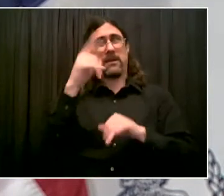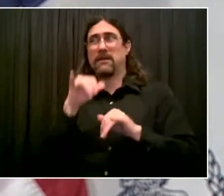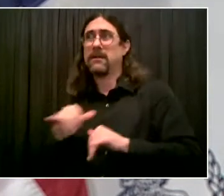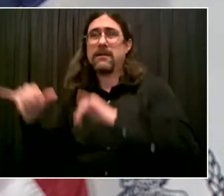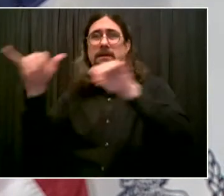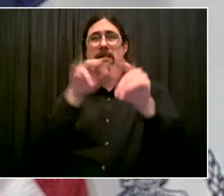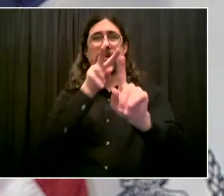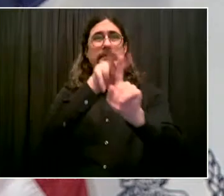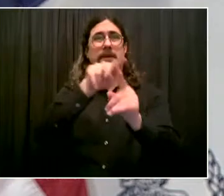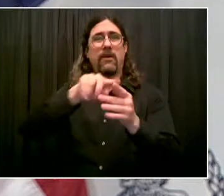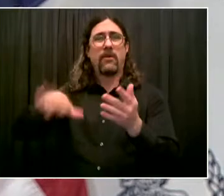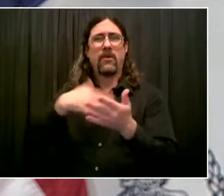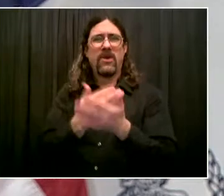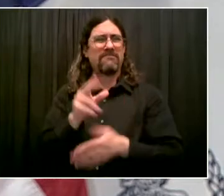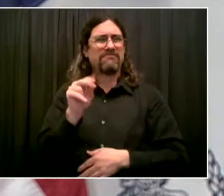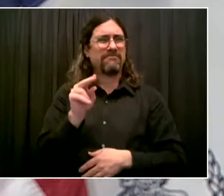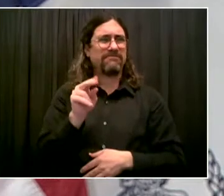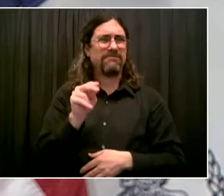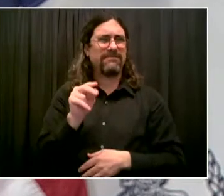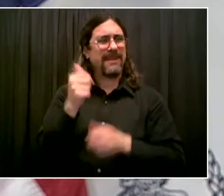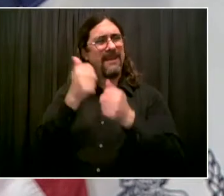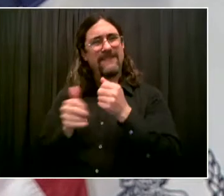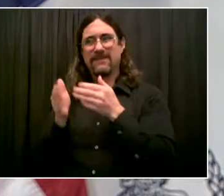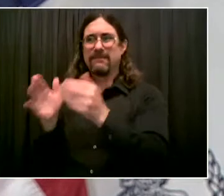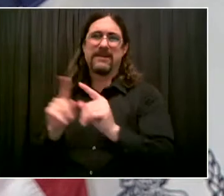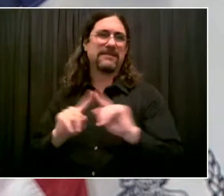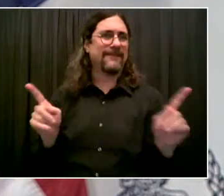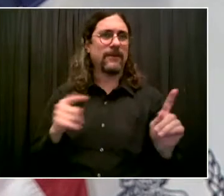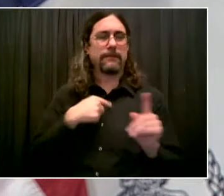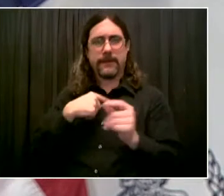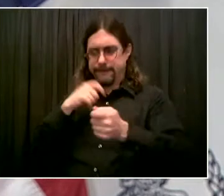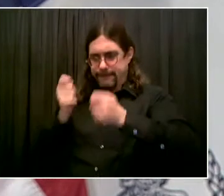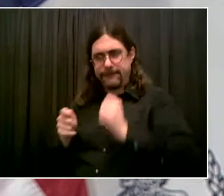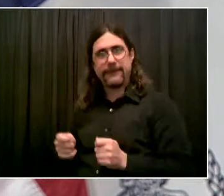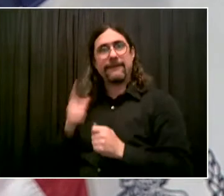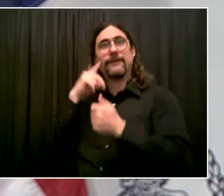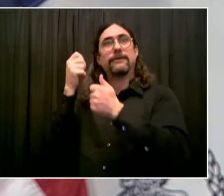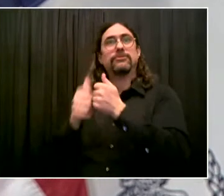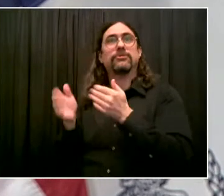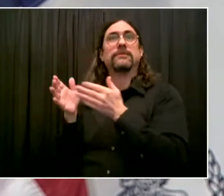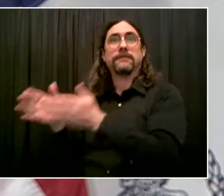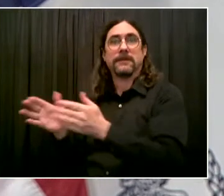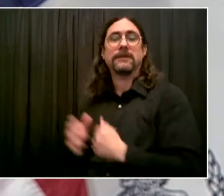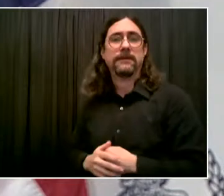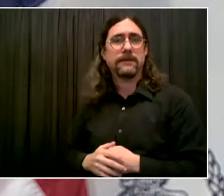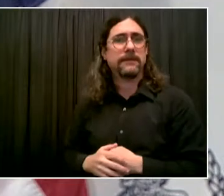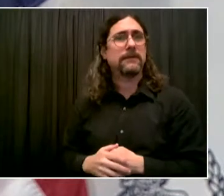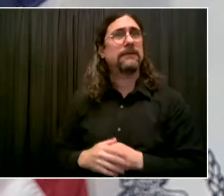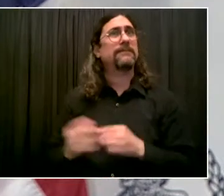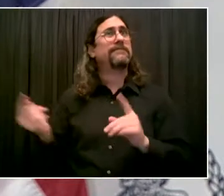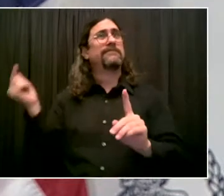I THINK OPEN STRTREETSTSAR E E GOING TO GOING TO BE A FUTURE